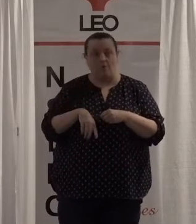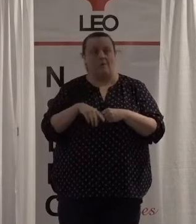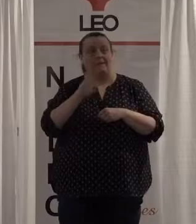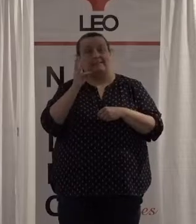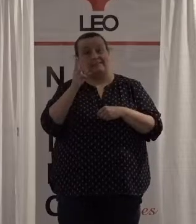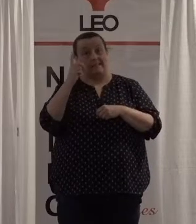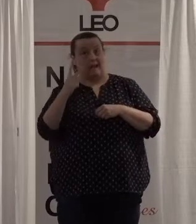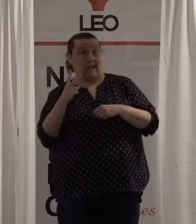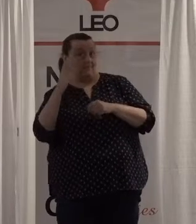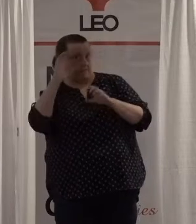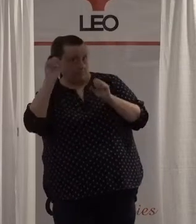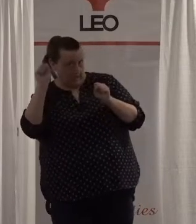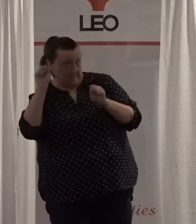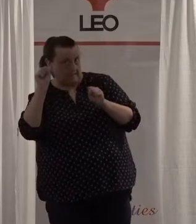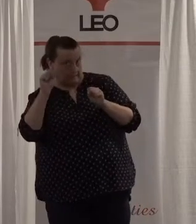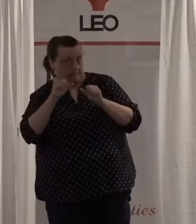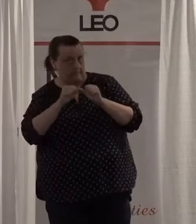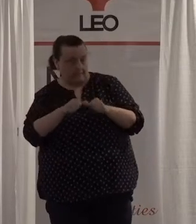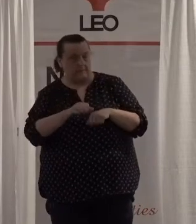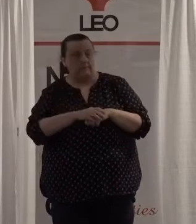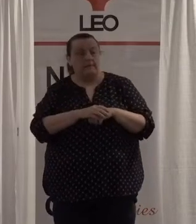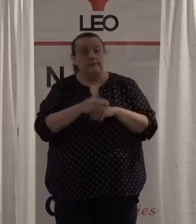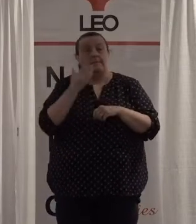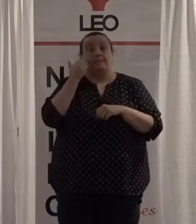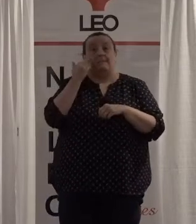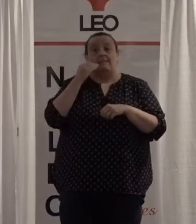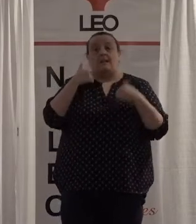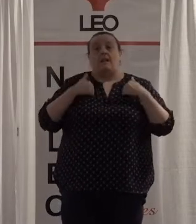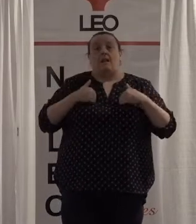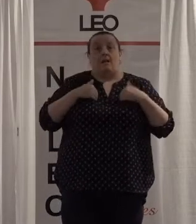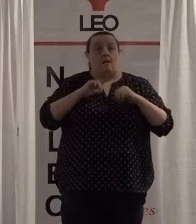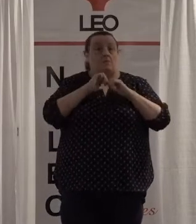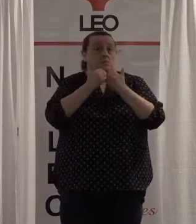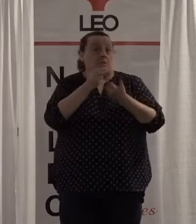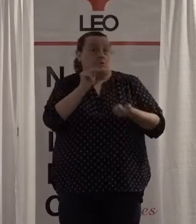HE ALSO RECENTLY SAT ON THE BOARD OF THE LUNG ASSOCIATION OF NOVA SCOTIA